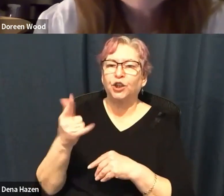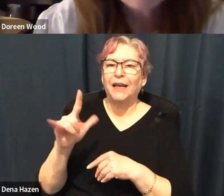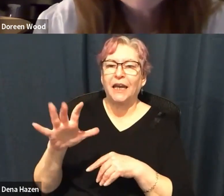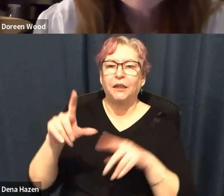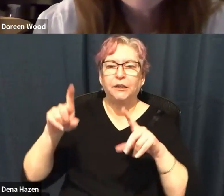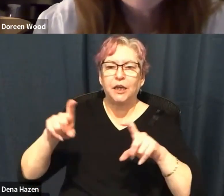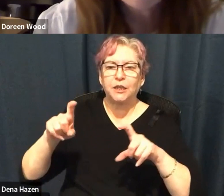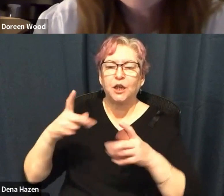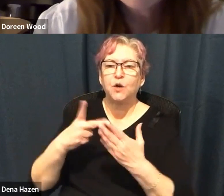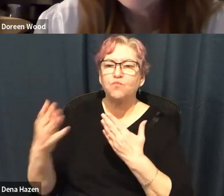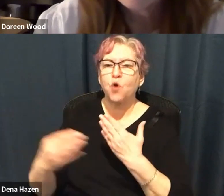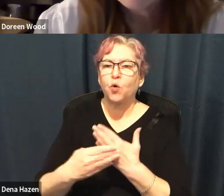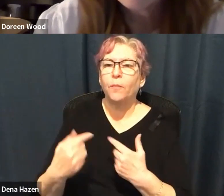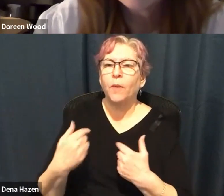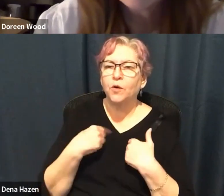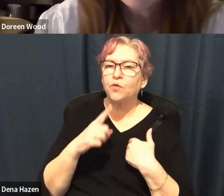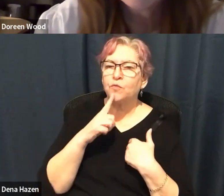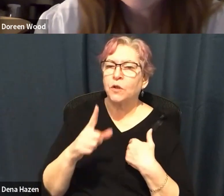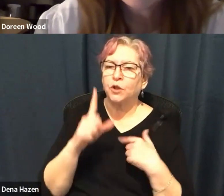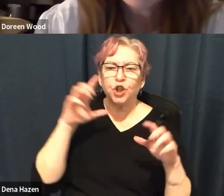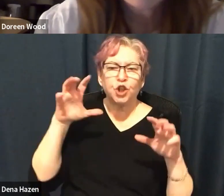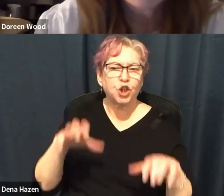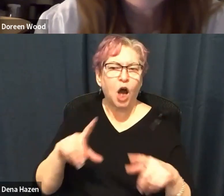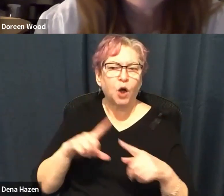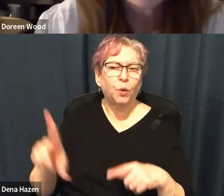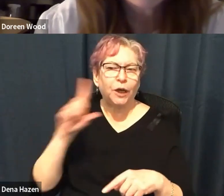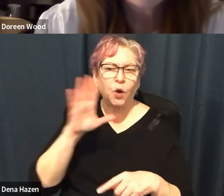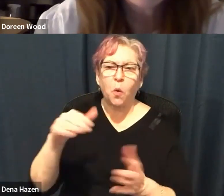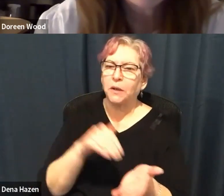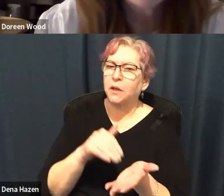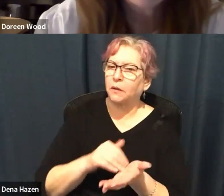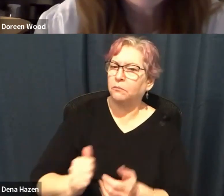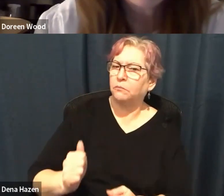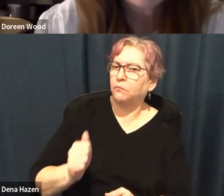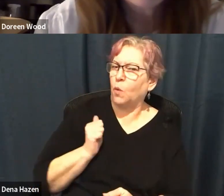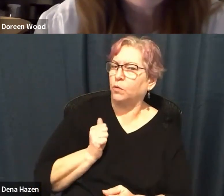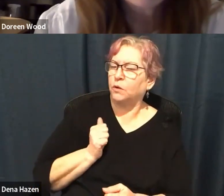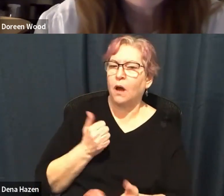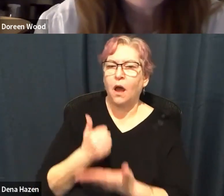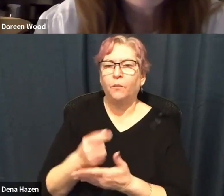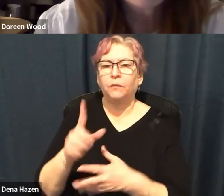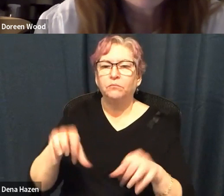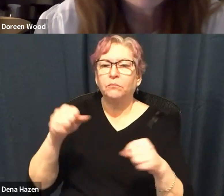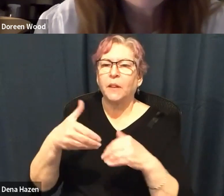And really, I'm a little shocked to hear your physician won't help you take this next step as it,